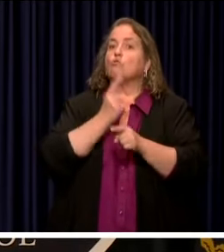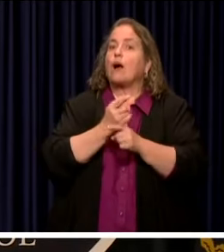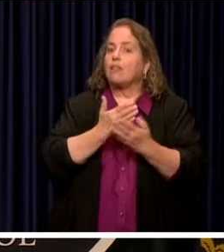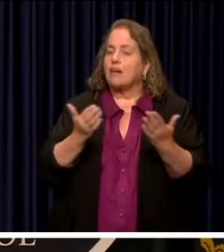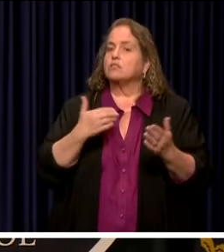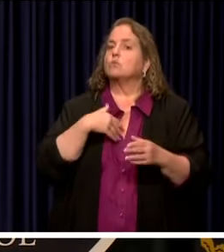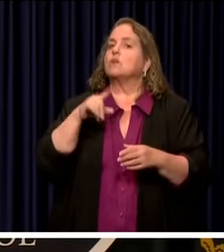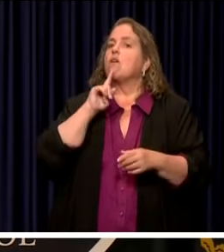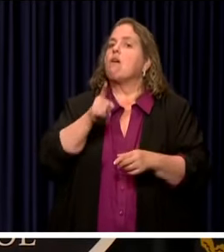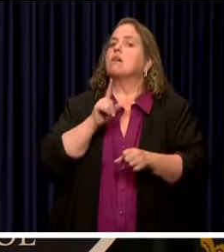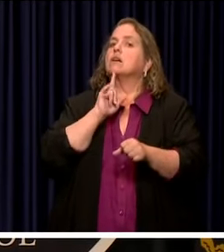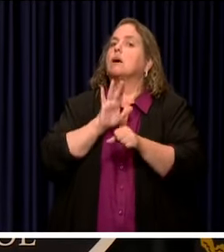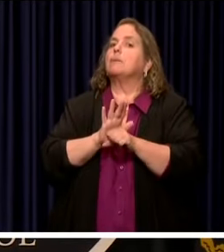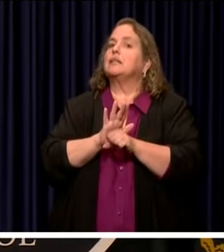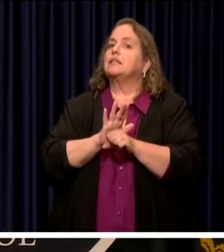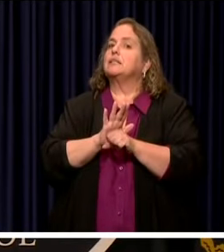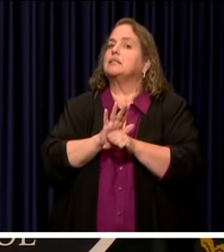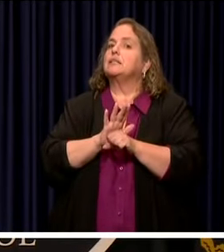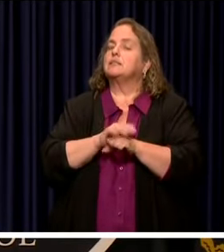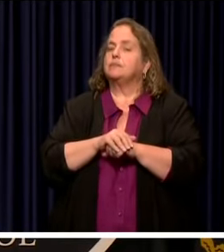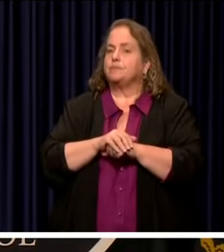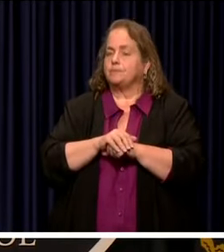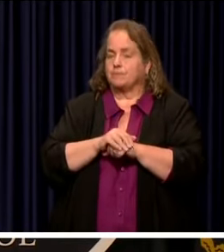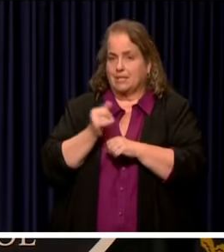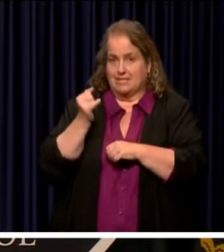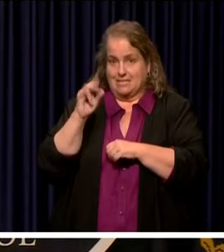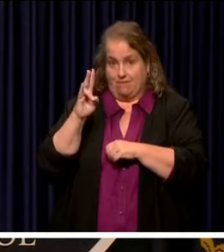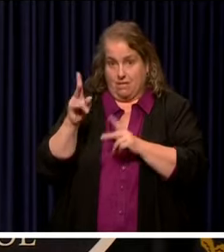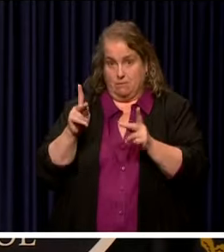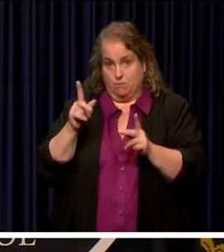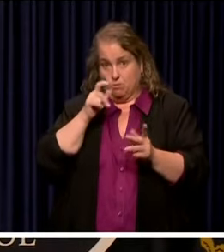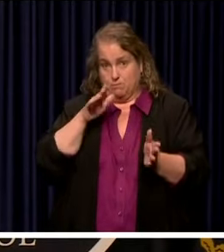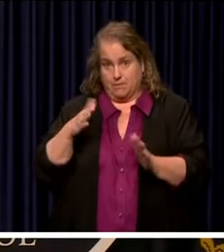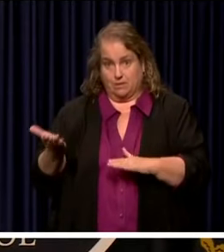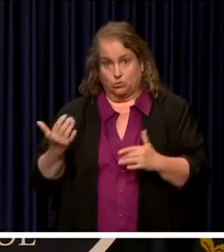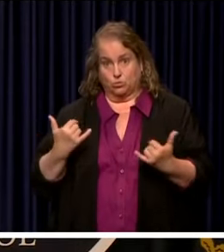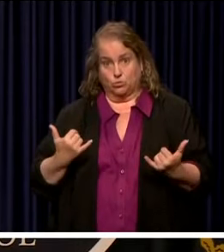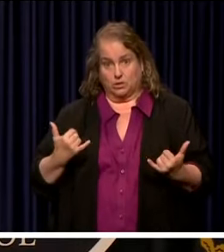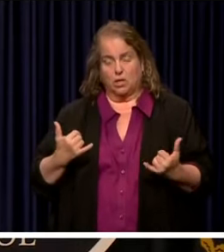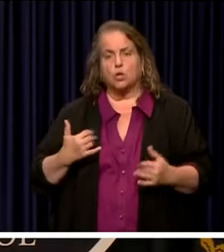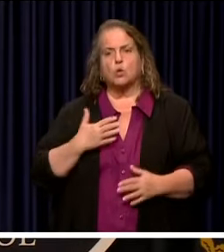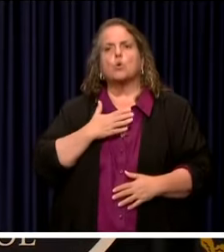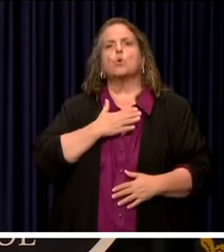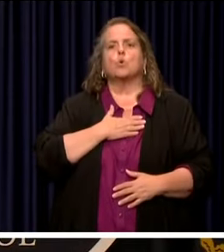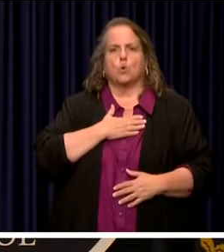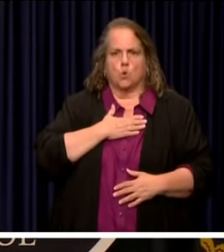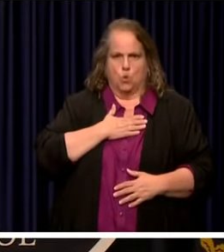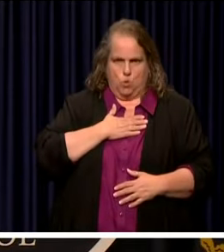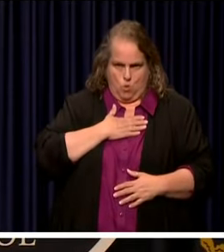WHILE THE BIRDS MAKE MUSIC ALL